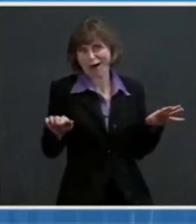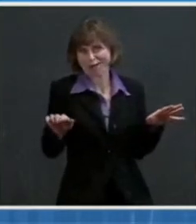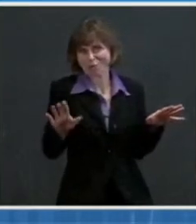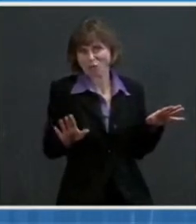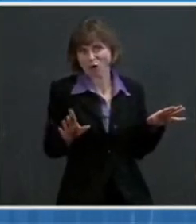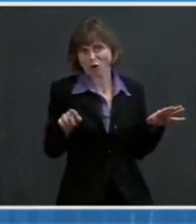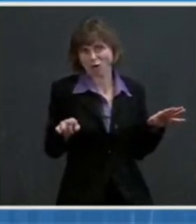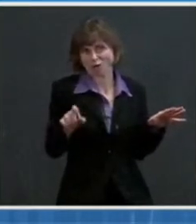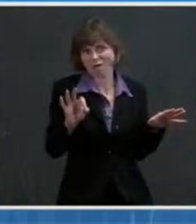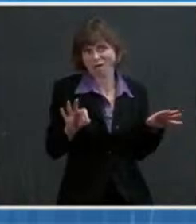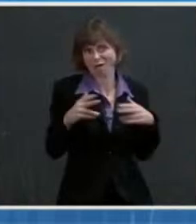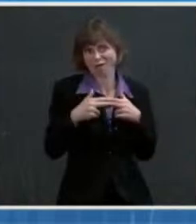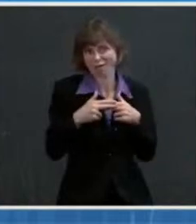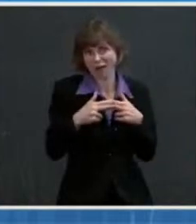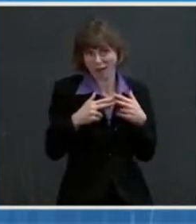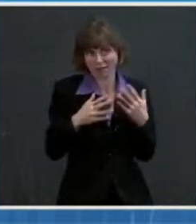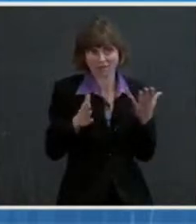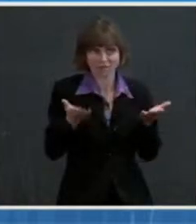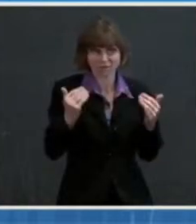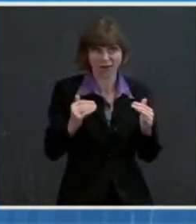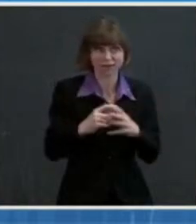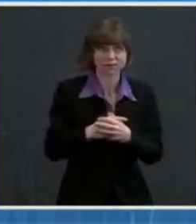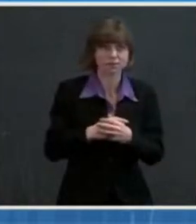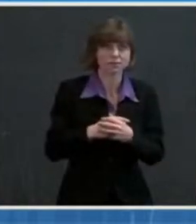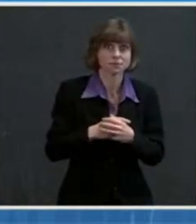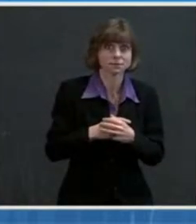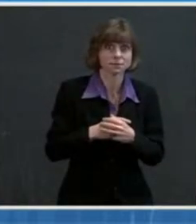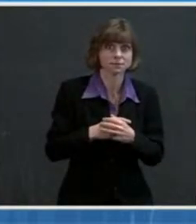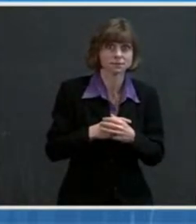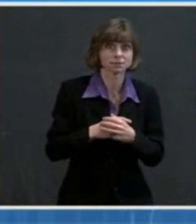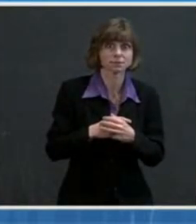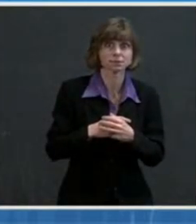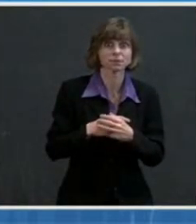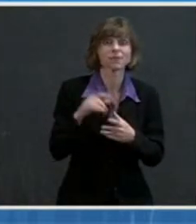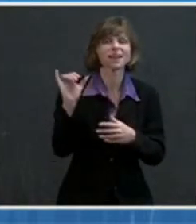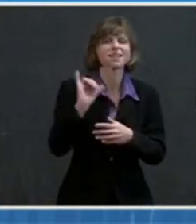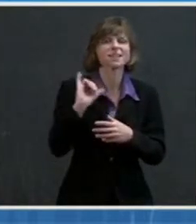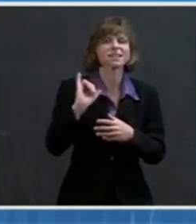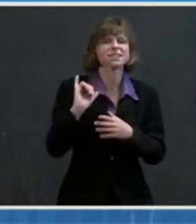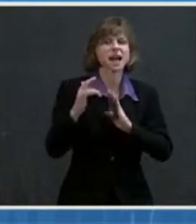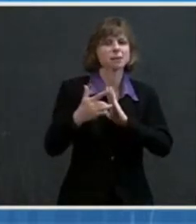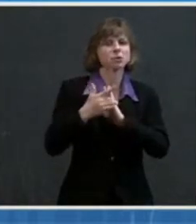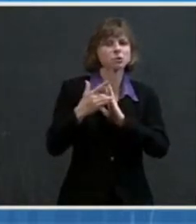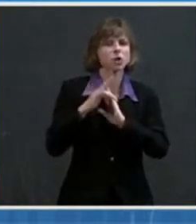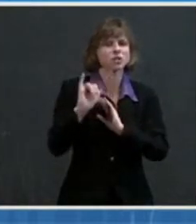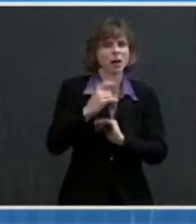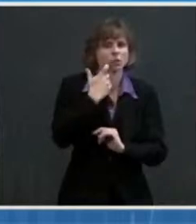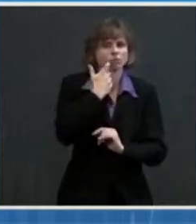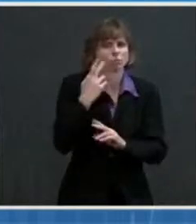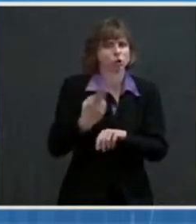THE RELEASE OF THE LOWER RIGHT